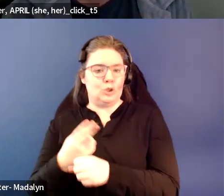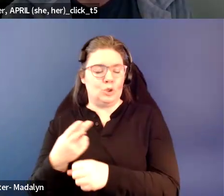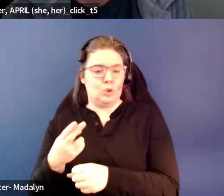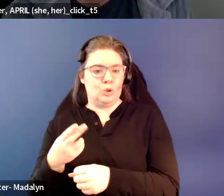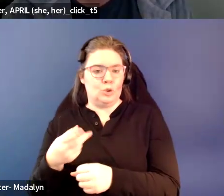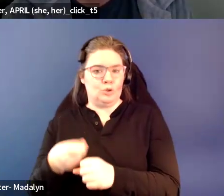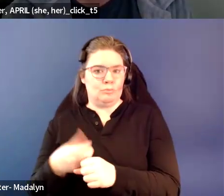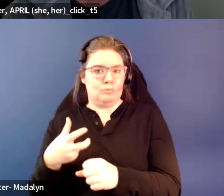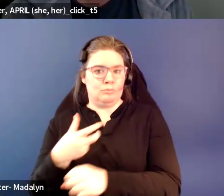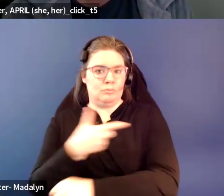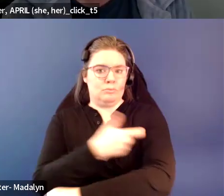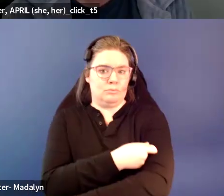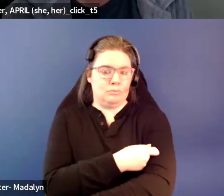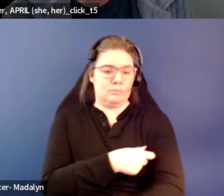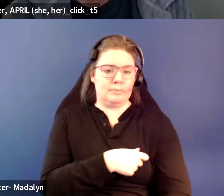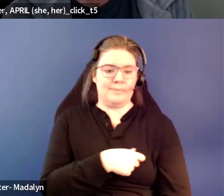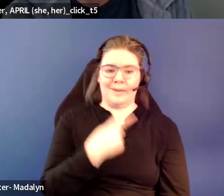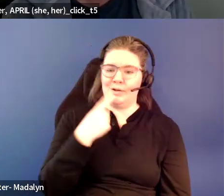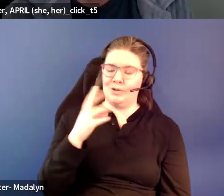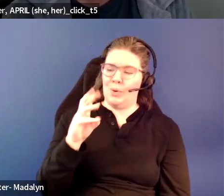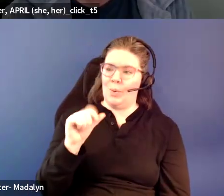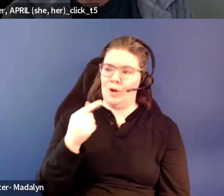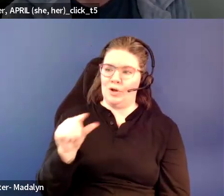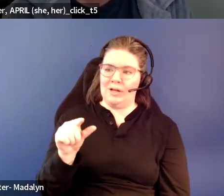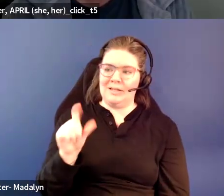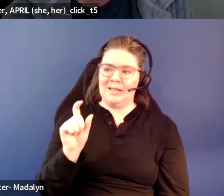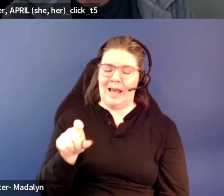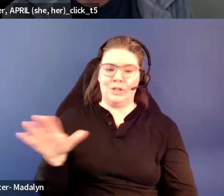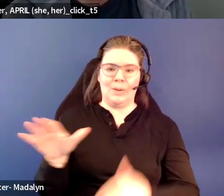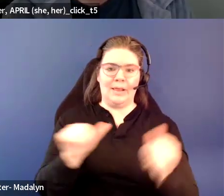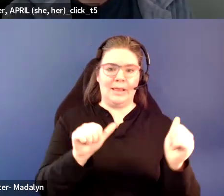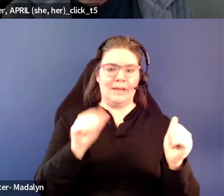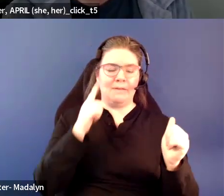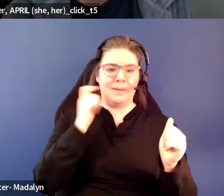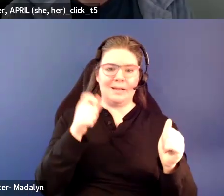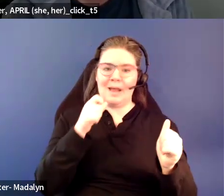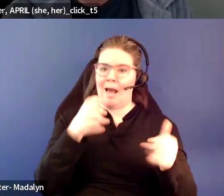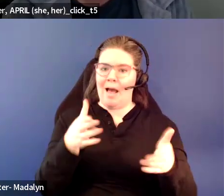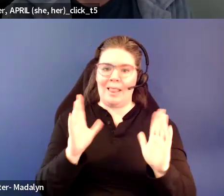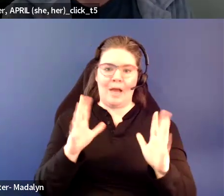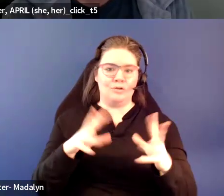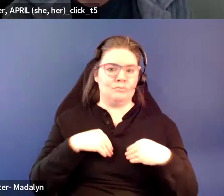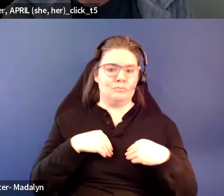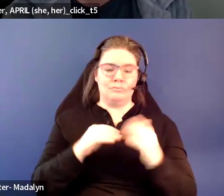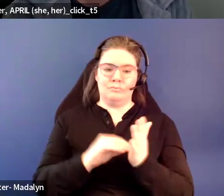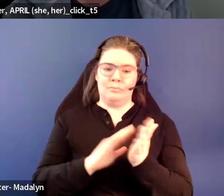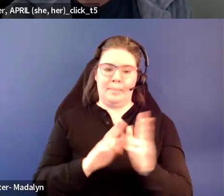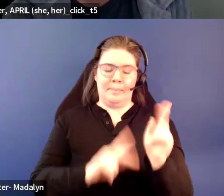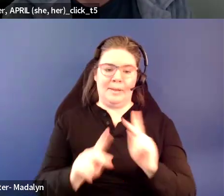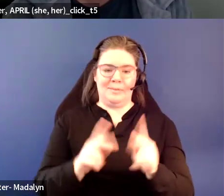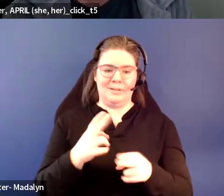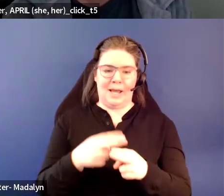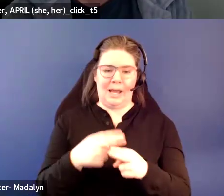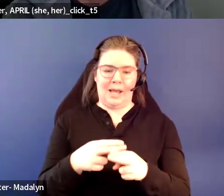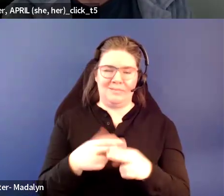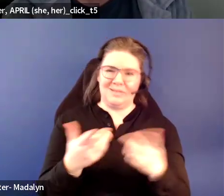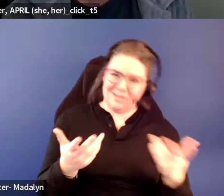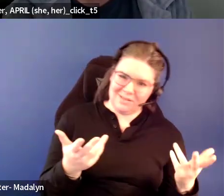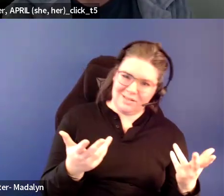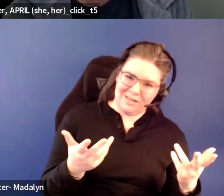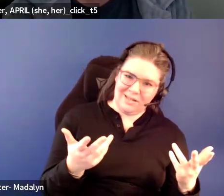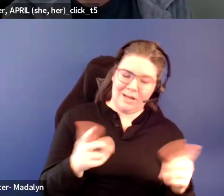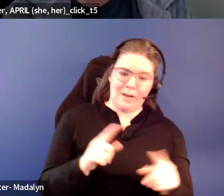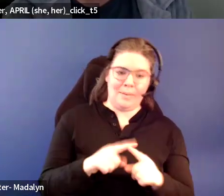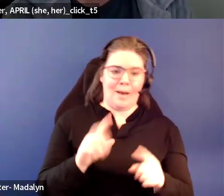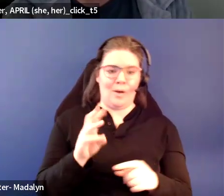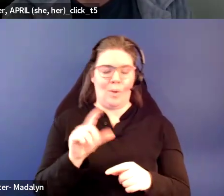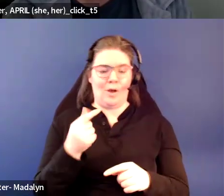Carolyn Grawi: told Walgreens that they had to leave because they couldn't take people's names. They weren't allowed to take people's names. which was kind of nuts. But while we said, Well, we can't give shots if we can't